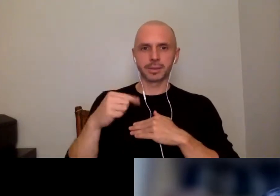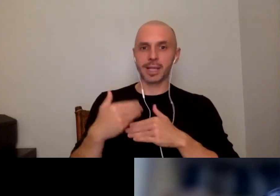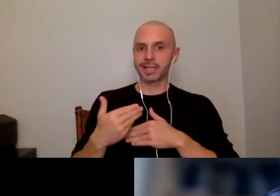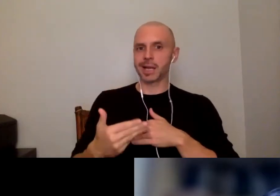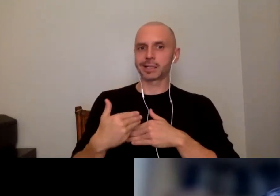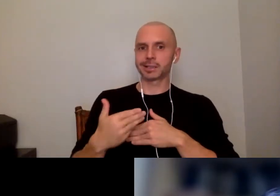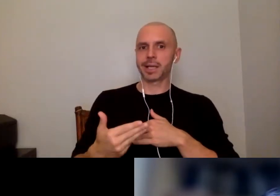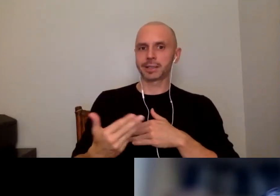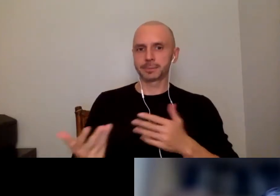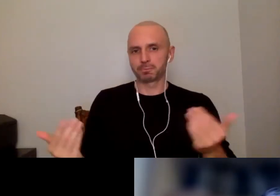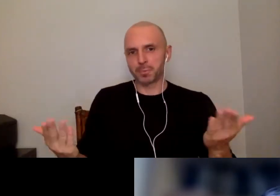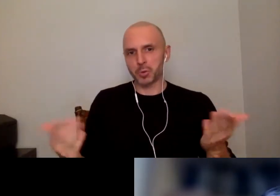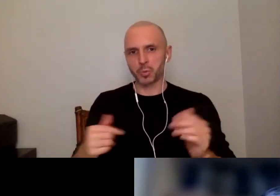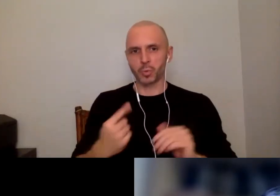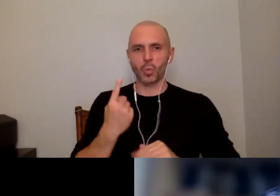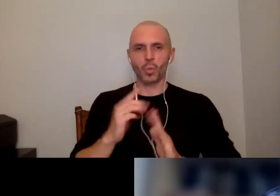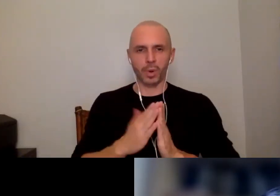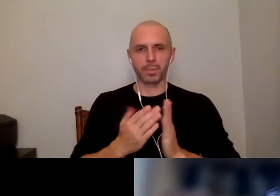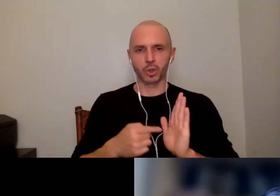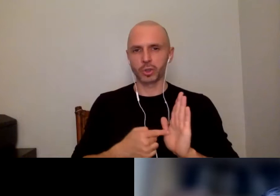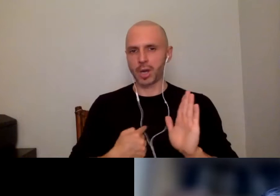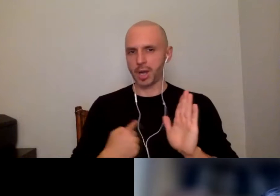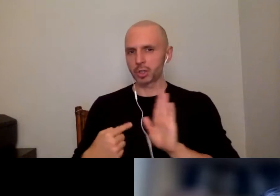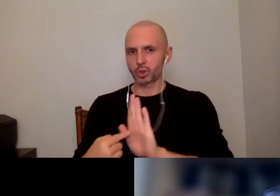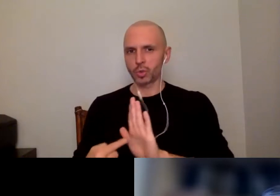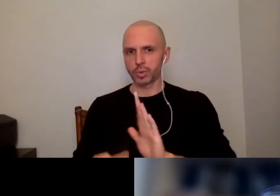you that from the book but there's one more image when i was looking through my archives and